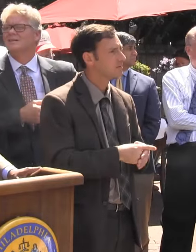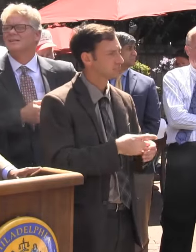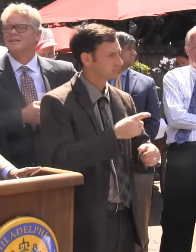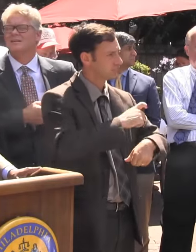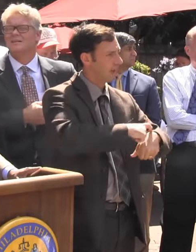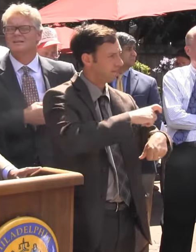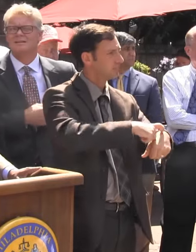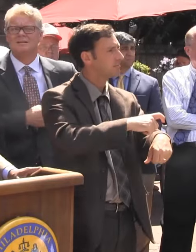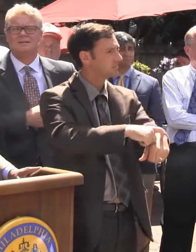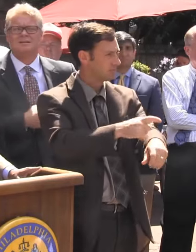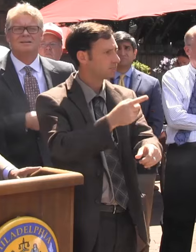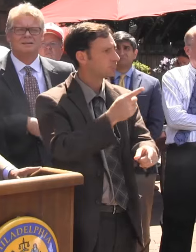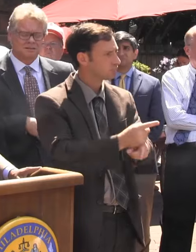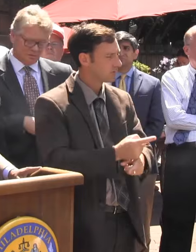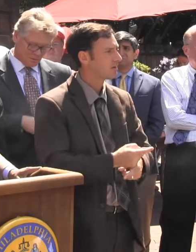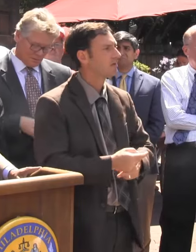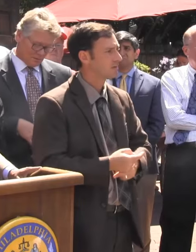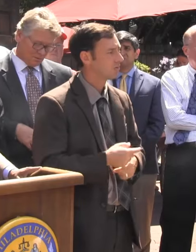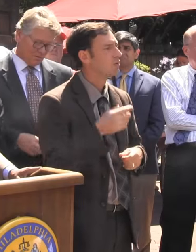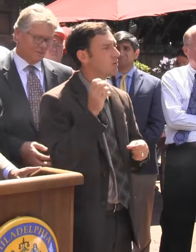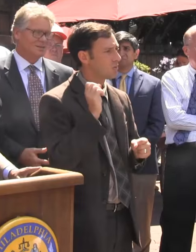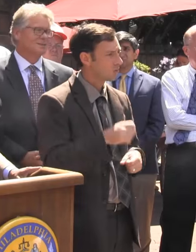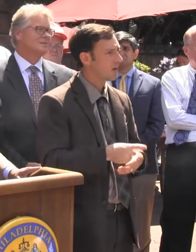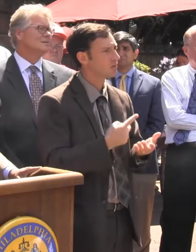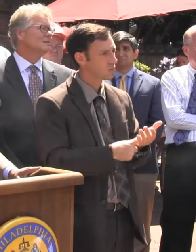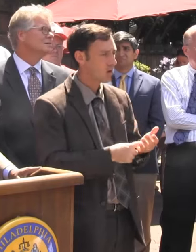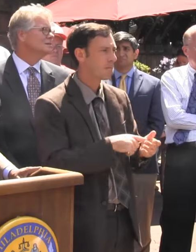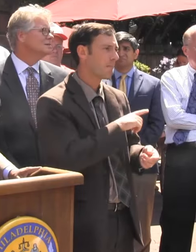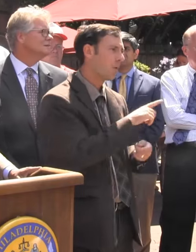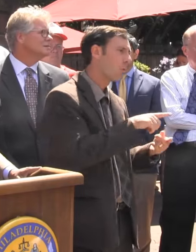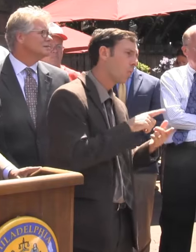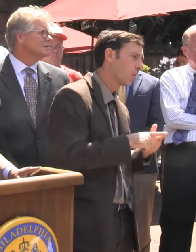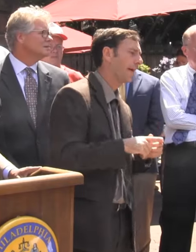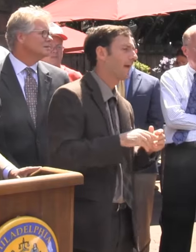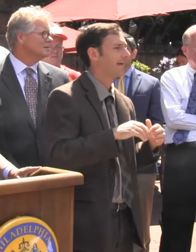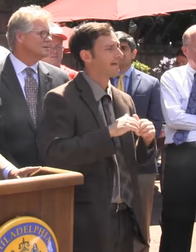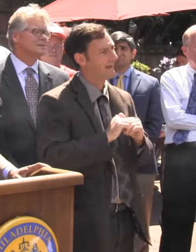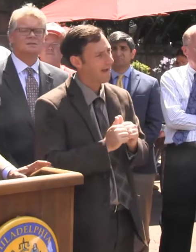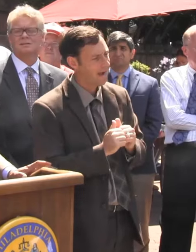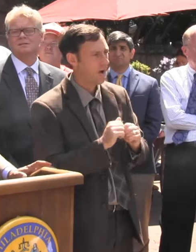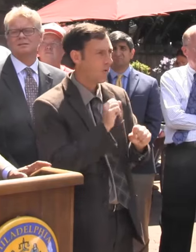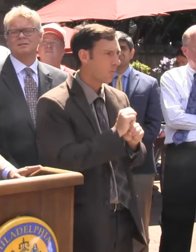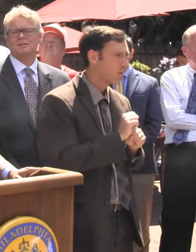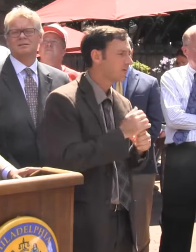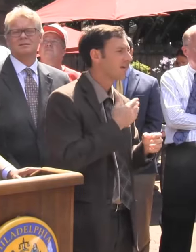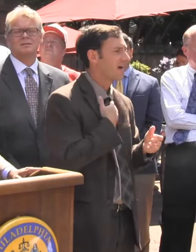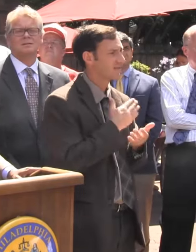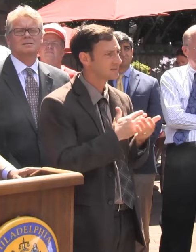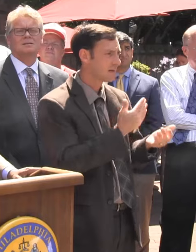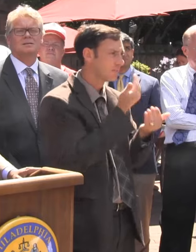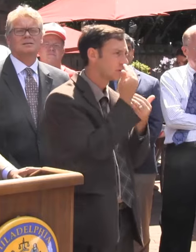fashion, we can talk about the when and the how and some constraints we had early on,